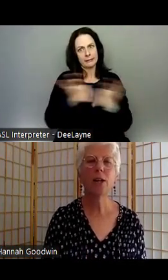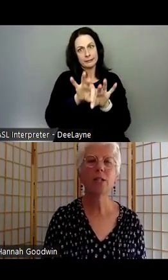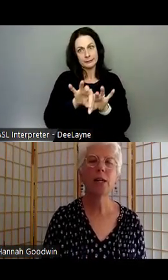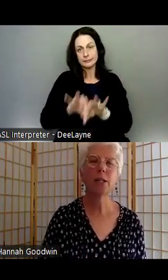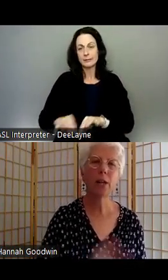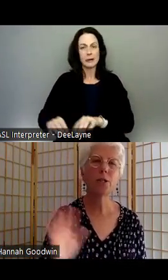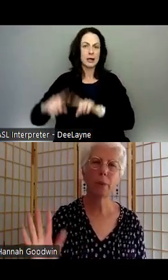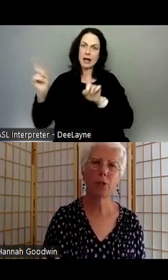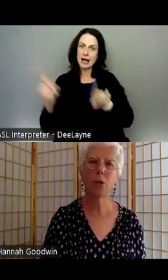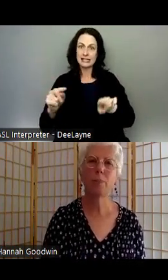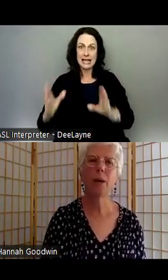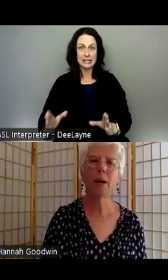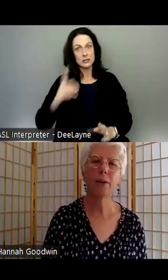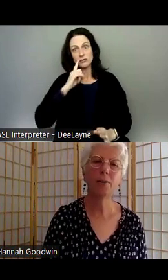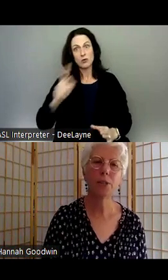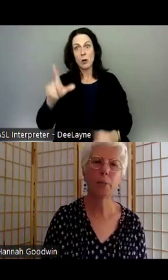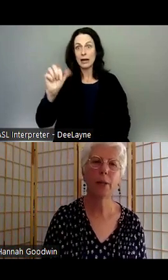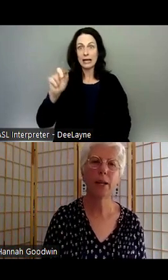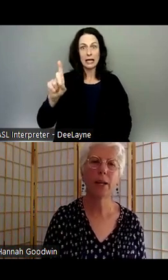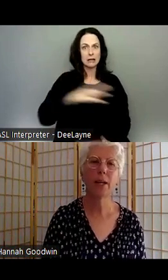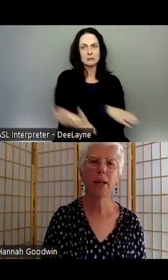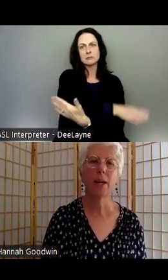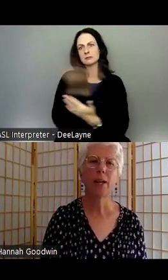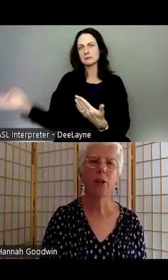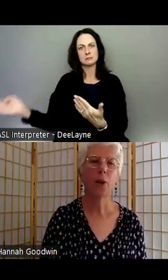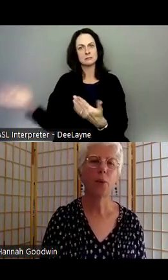across the entire spectrum of disability.